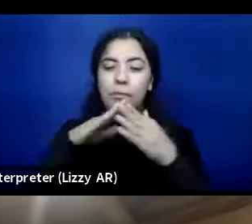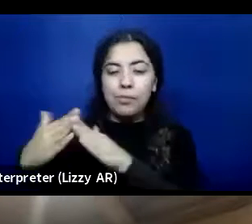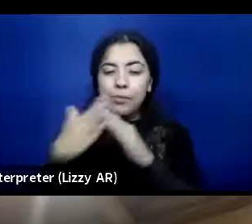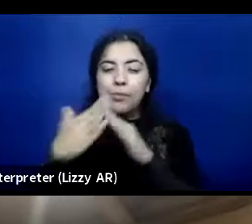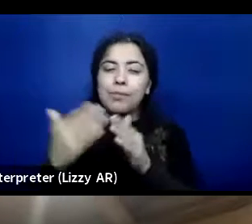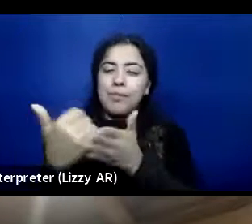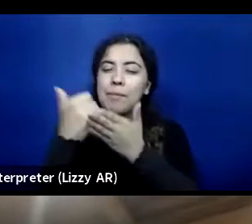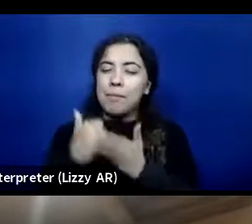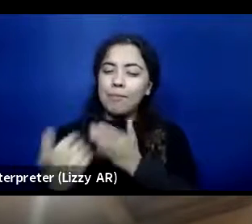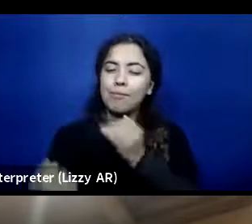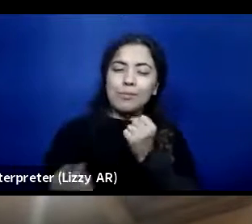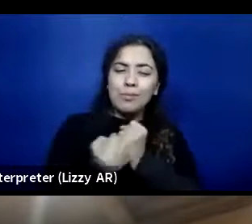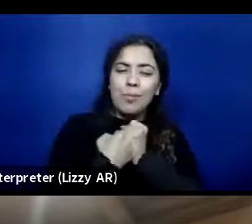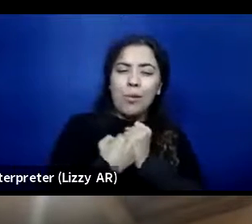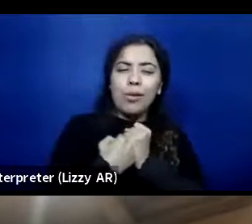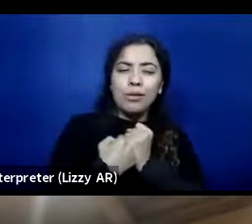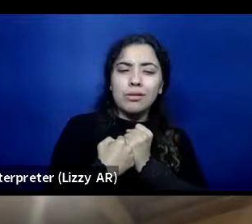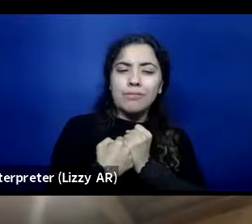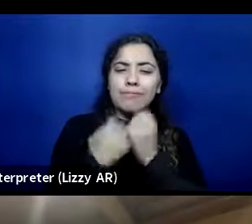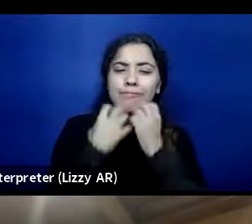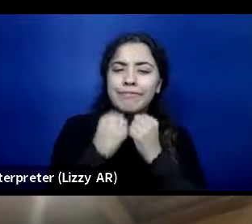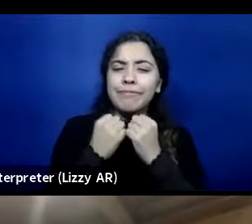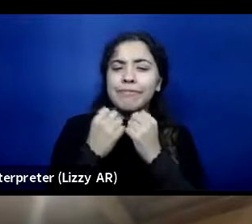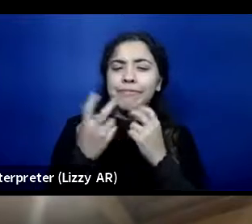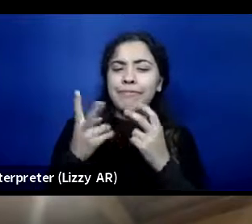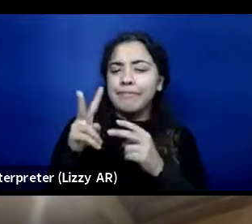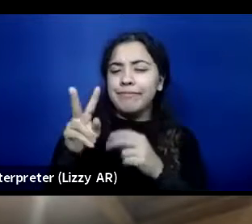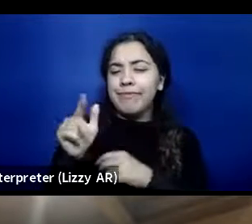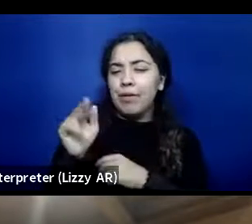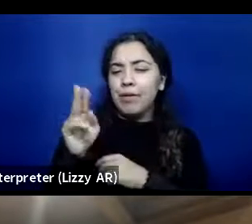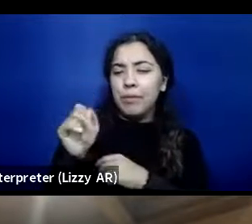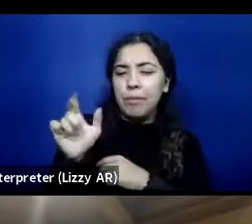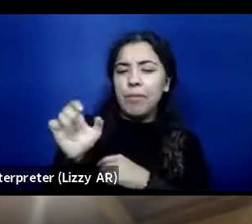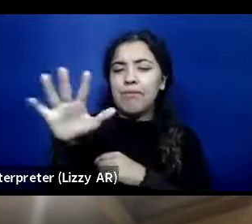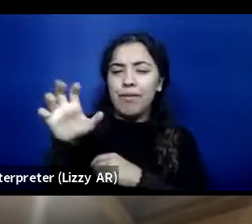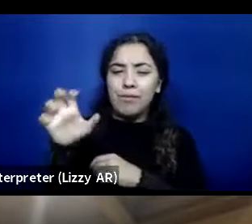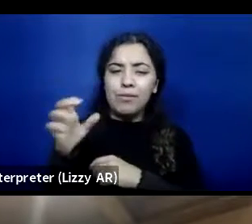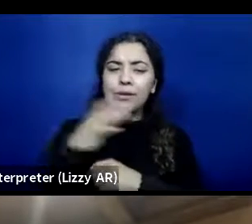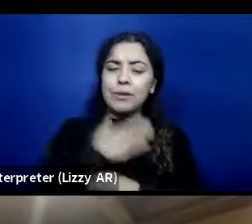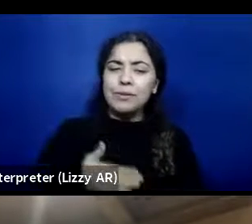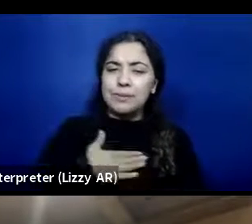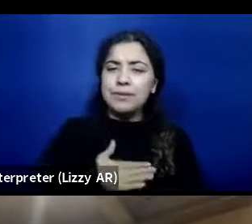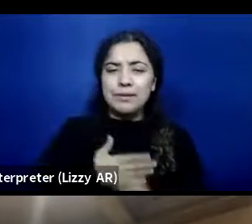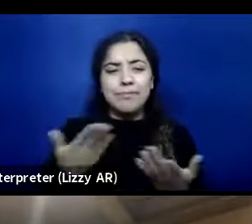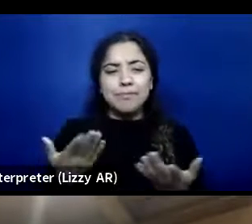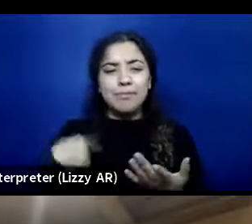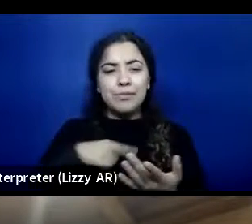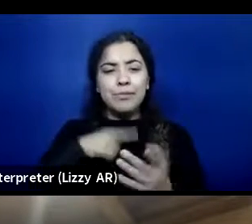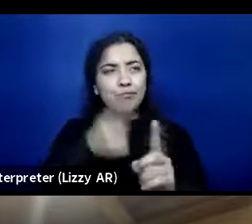and let's reach that target of 500 so that we can reset the system together. But I think the most important thing is doing,